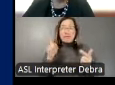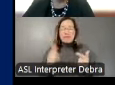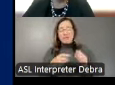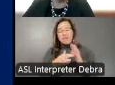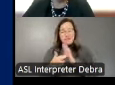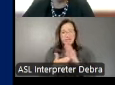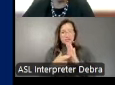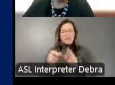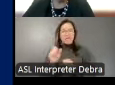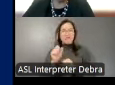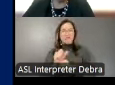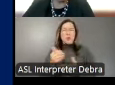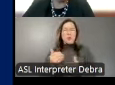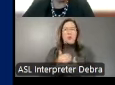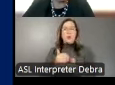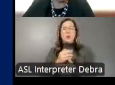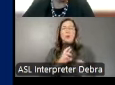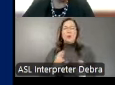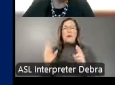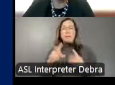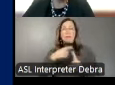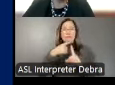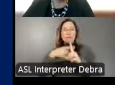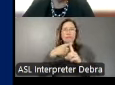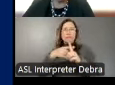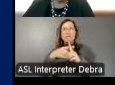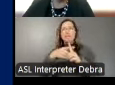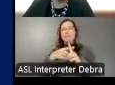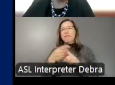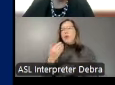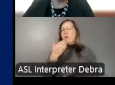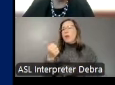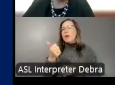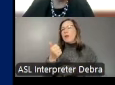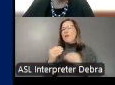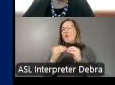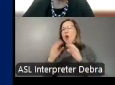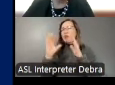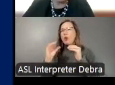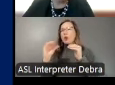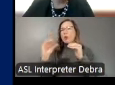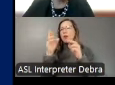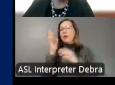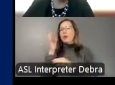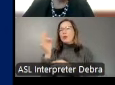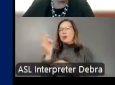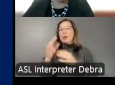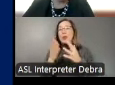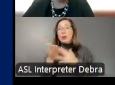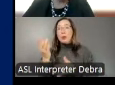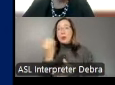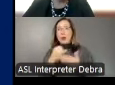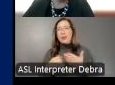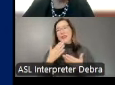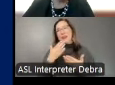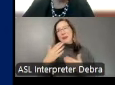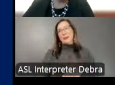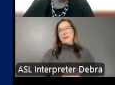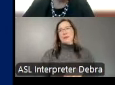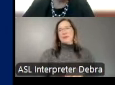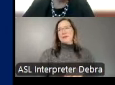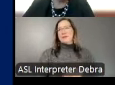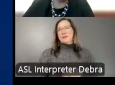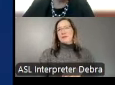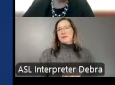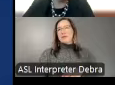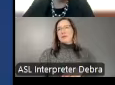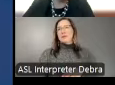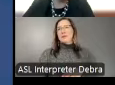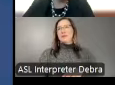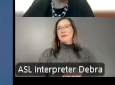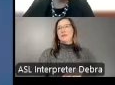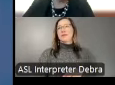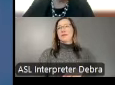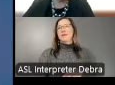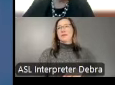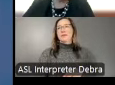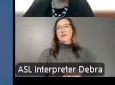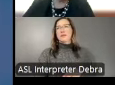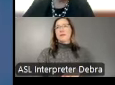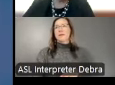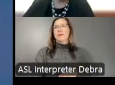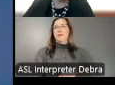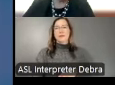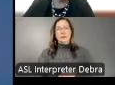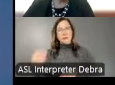with renewed resolve and optimism for a better and more hopeful future through the arts. Thank you.